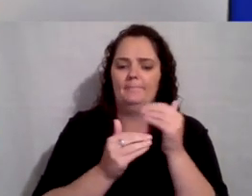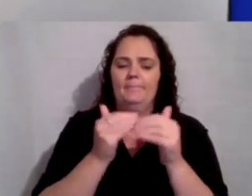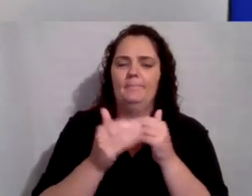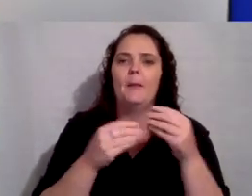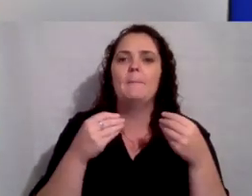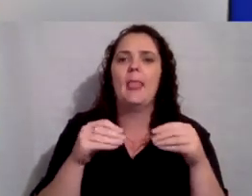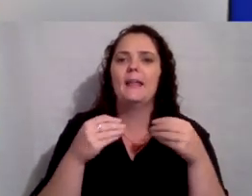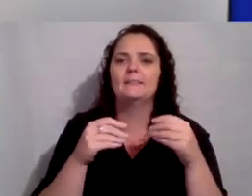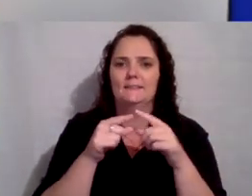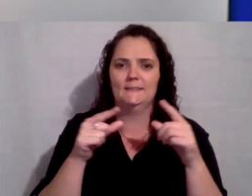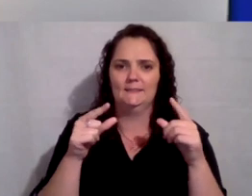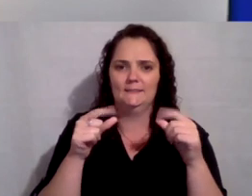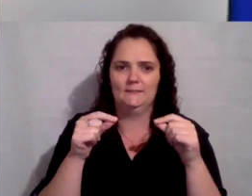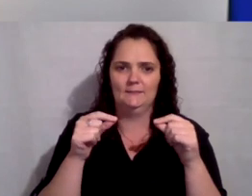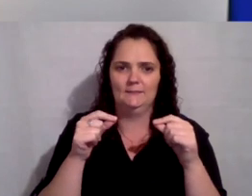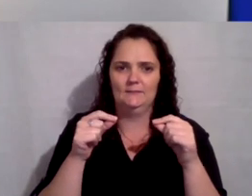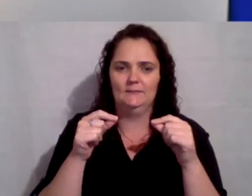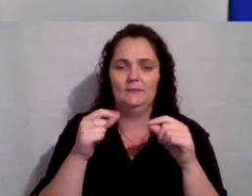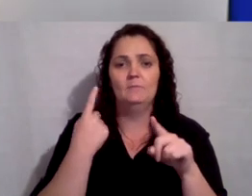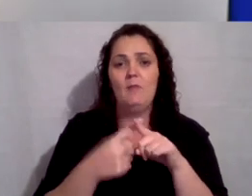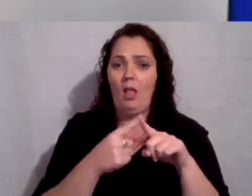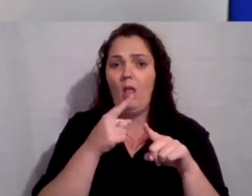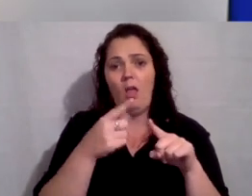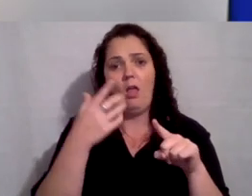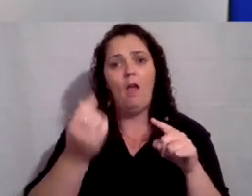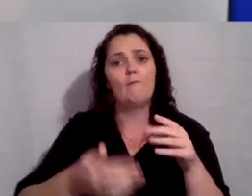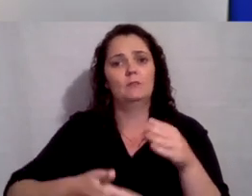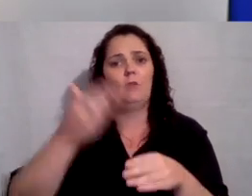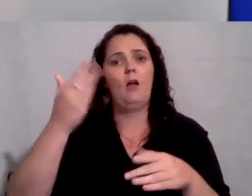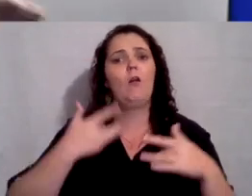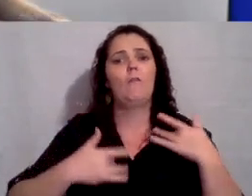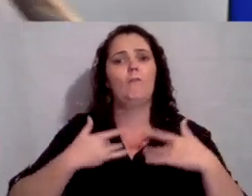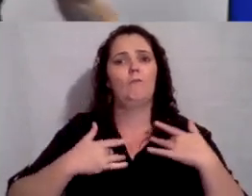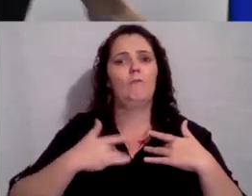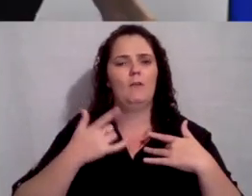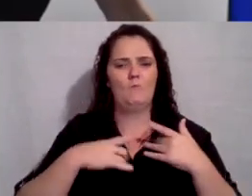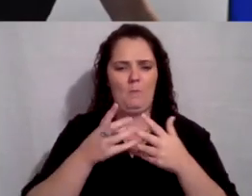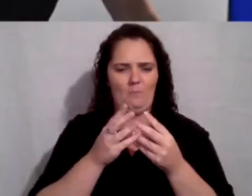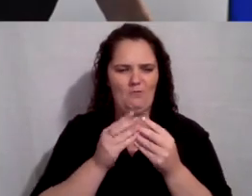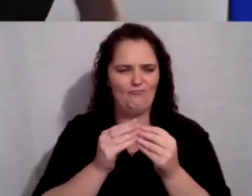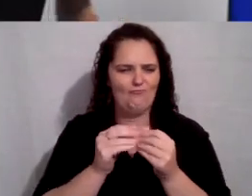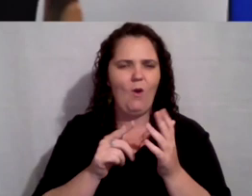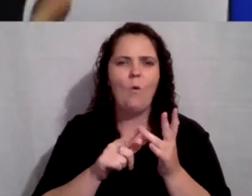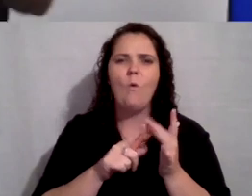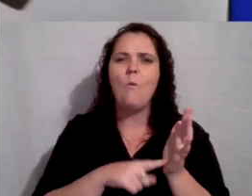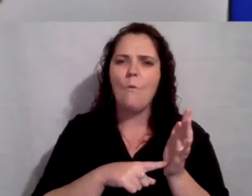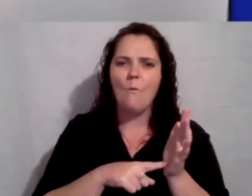come wrapped up in plastic and they have a shelf life because eventually that oil will dry out they'll become quite brittle.